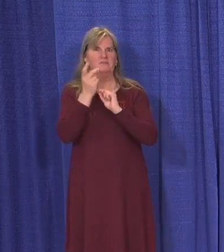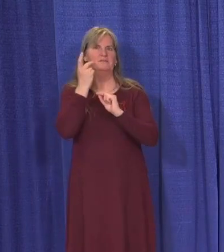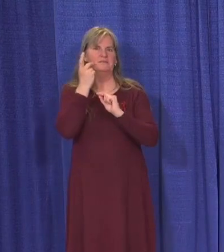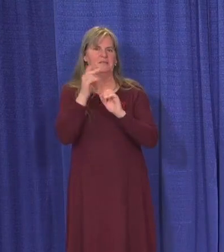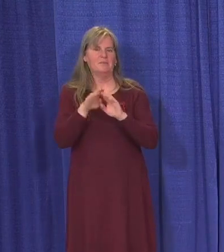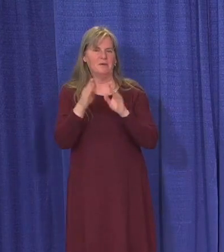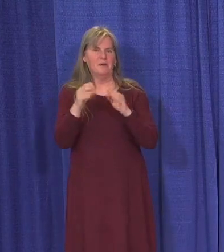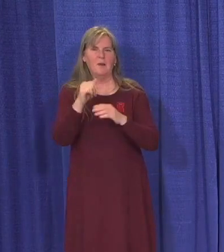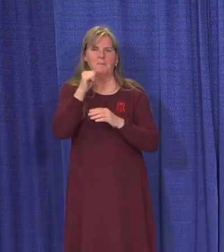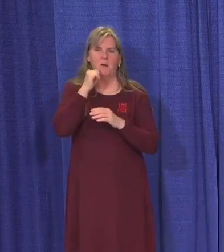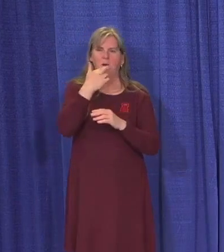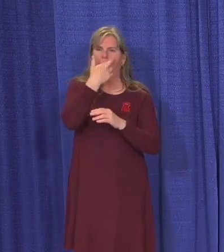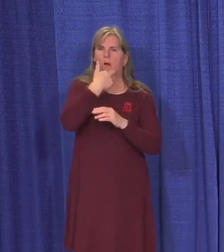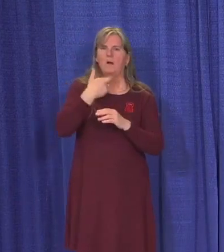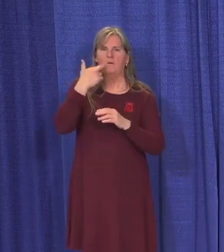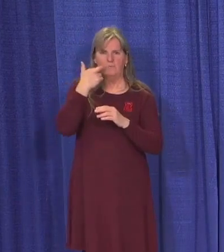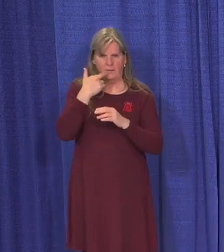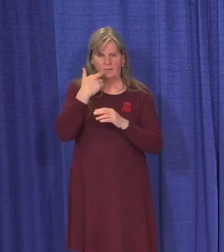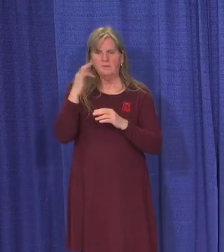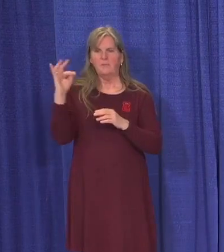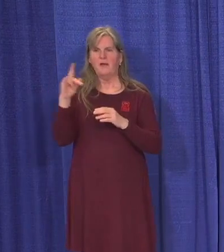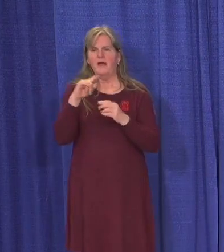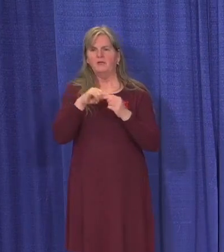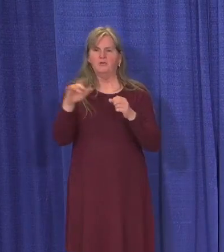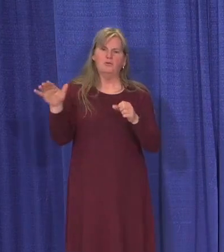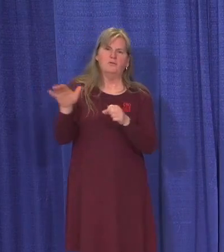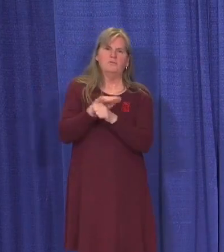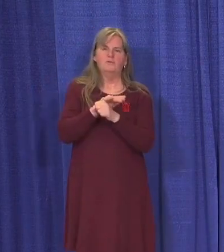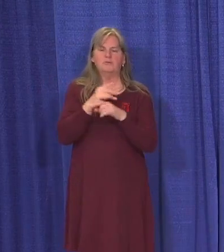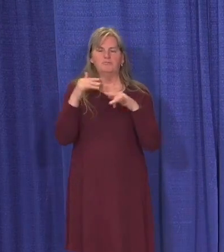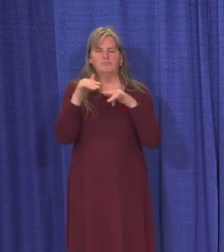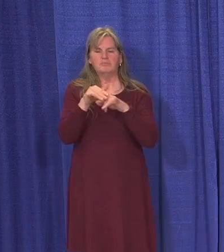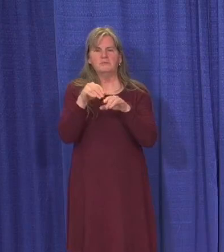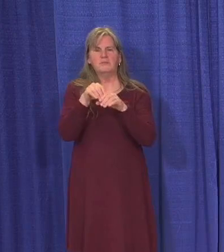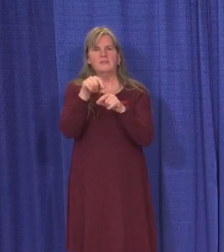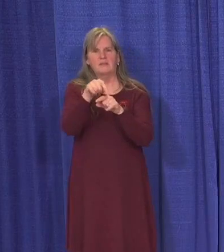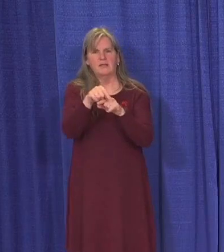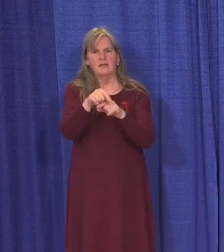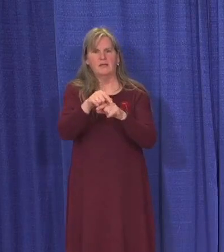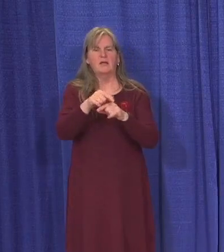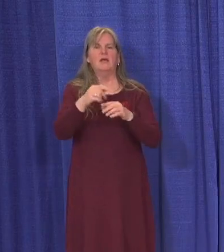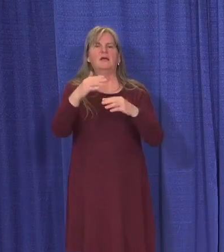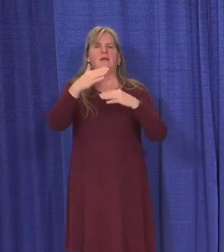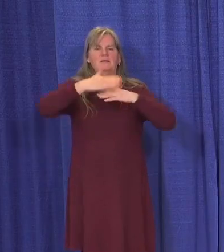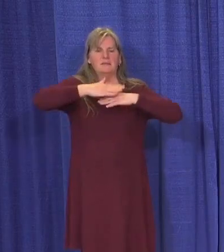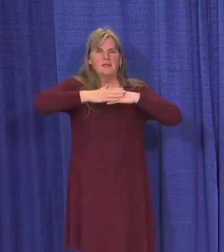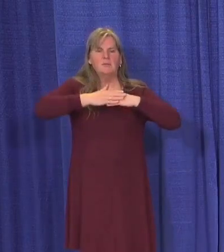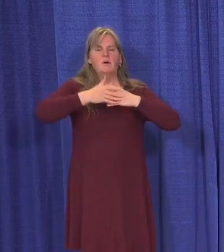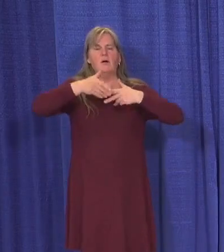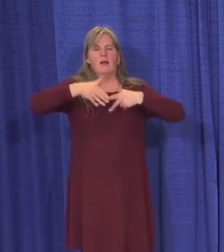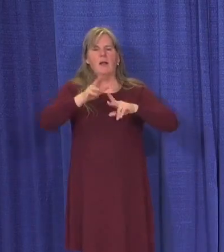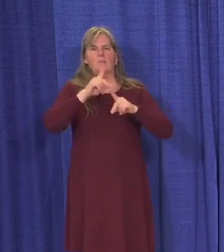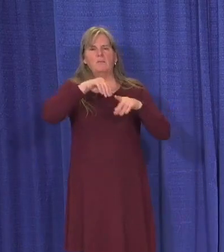uptake. On another positive note as the